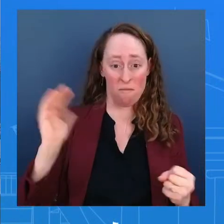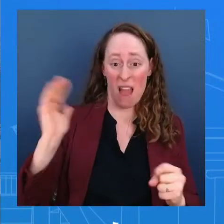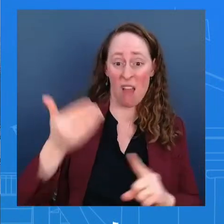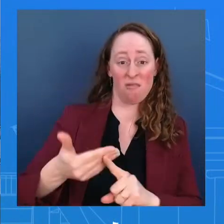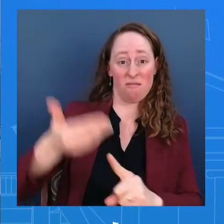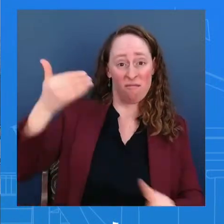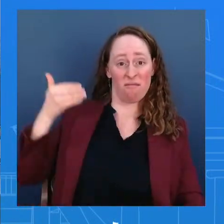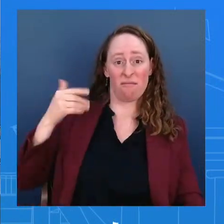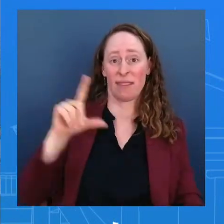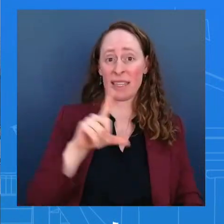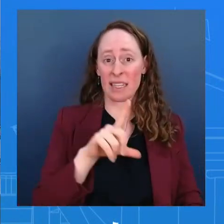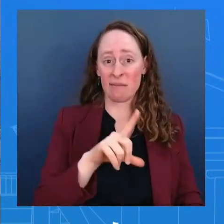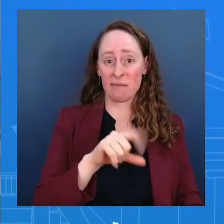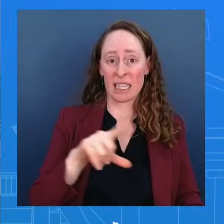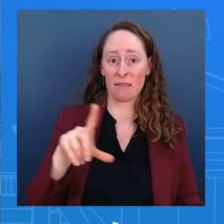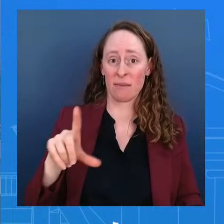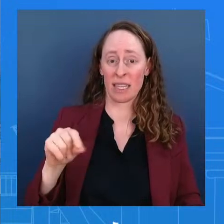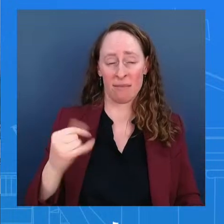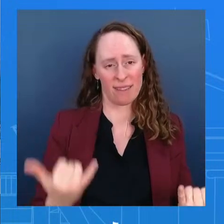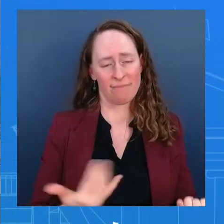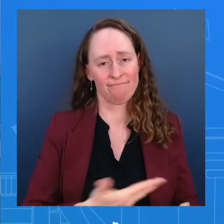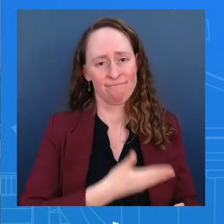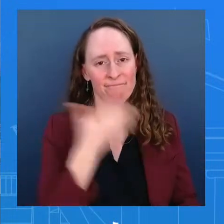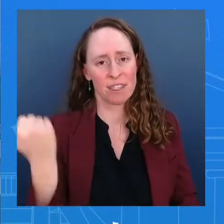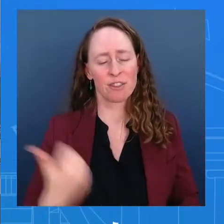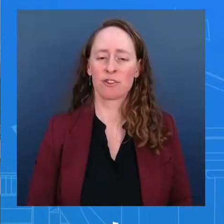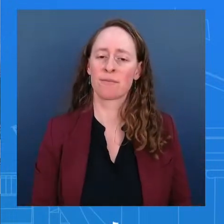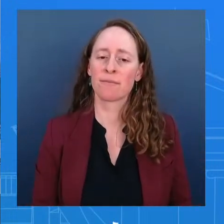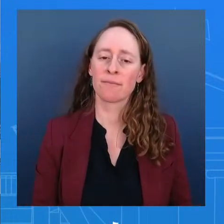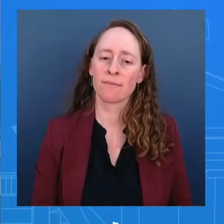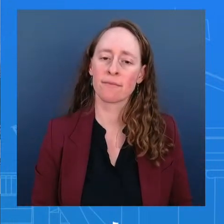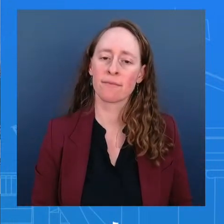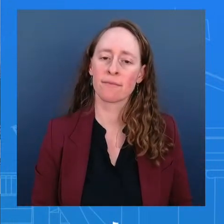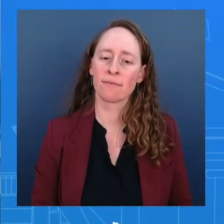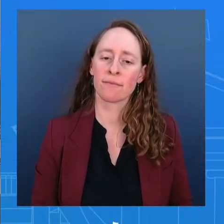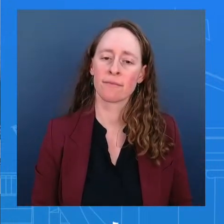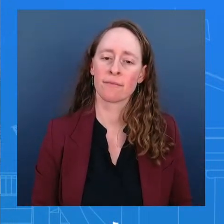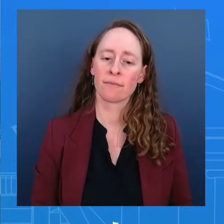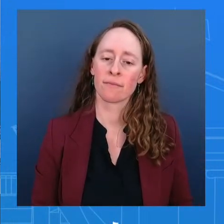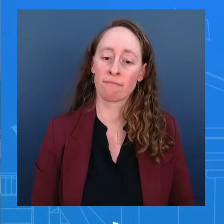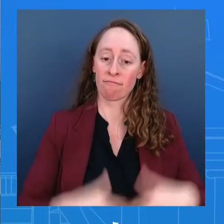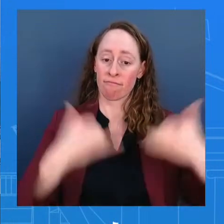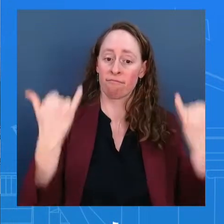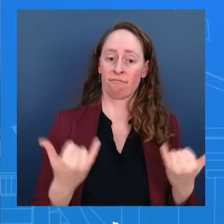what do you consider to be the greatest geo- -- geopolitical threat facing the United States right now?